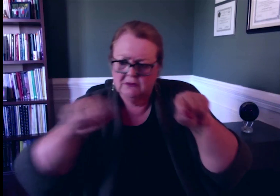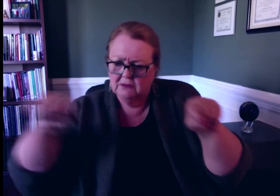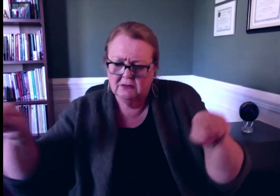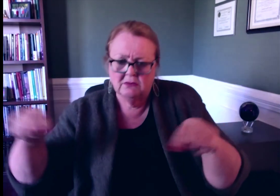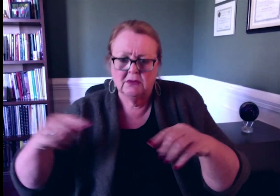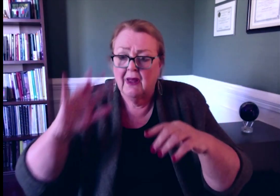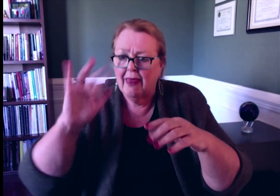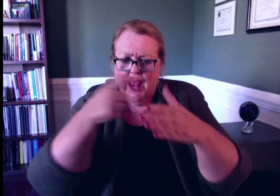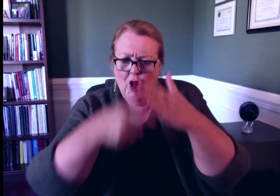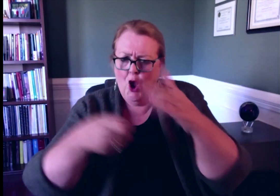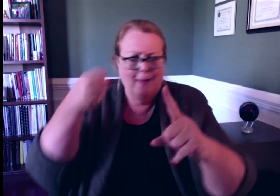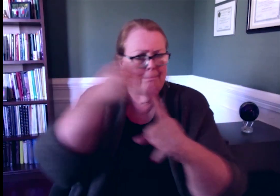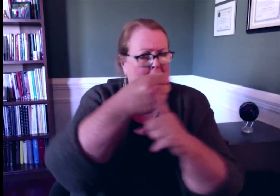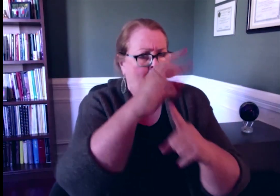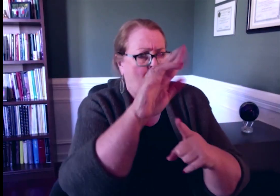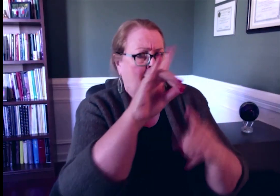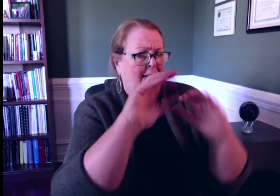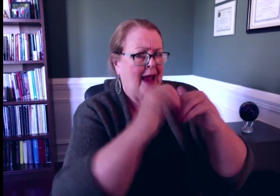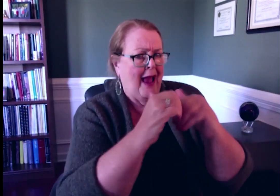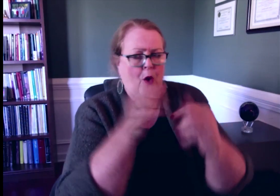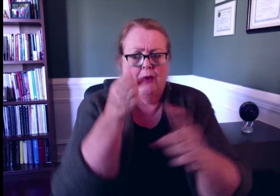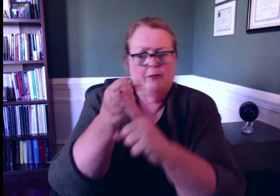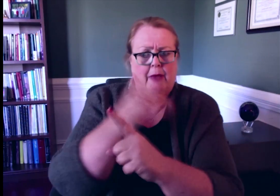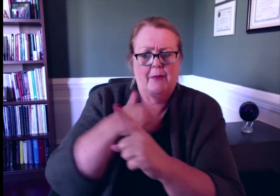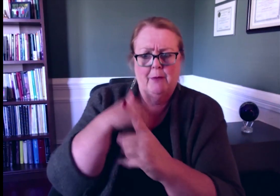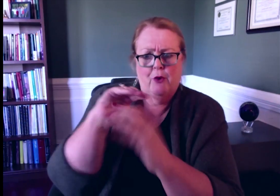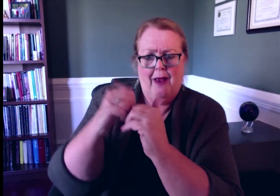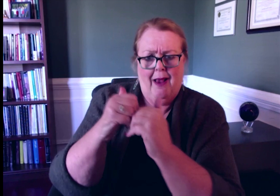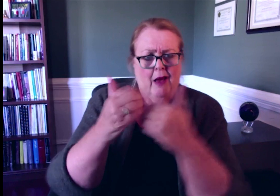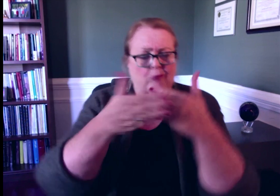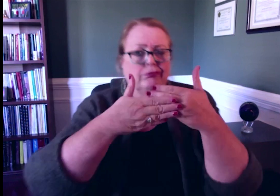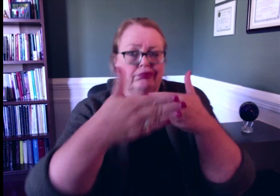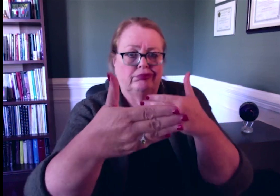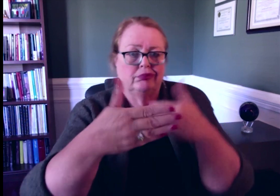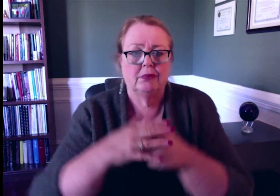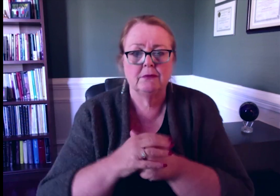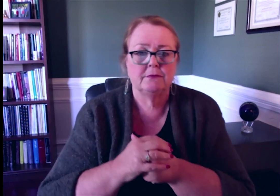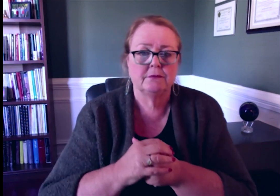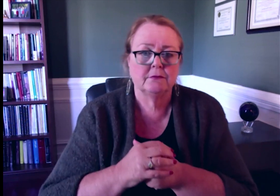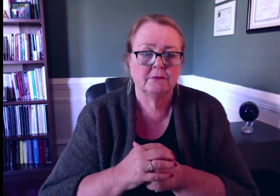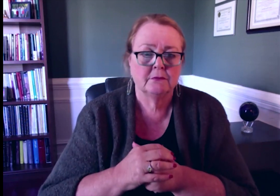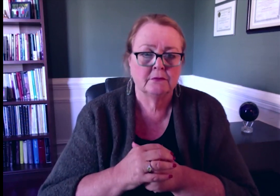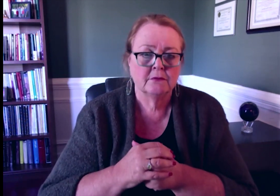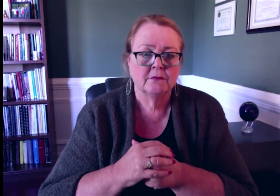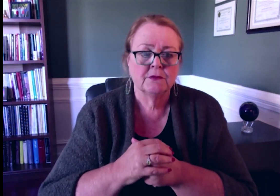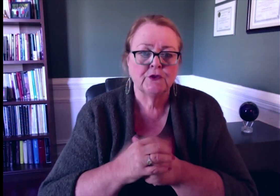the costs are for each option, and how RID and its membership are impacted by each possible decision in the future.